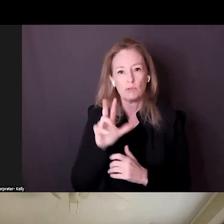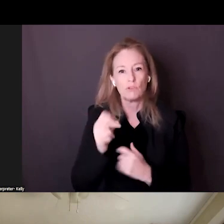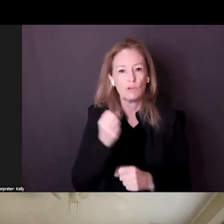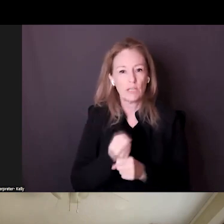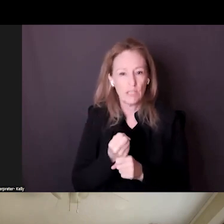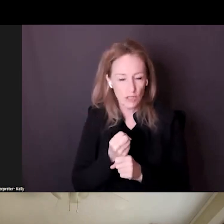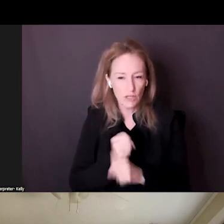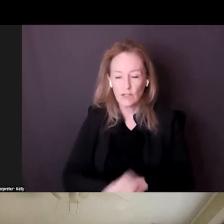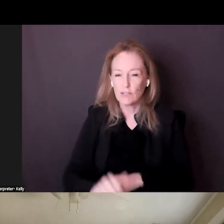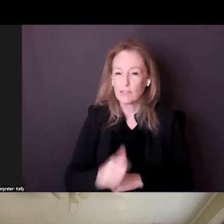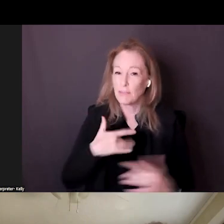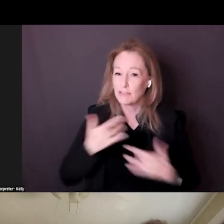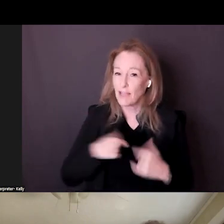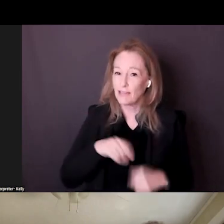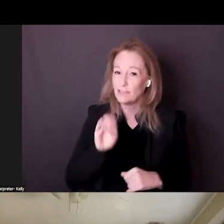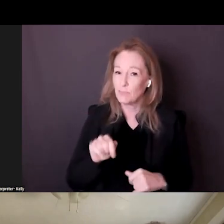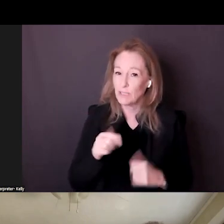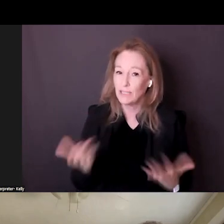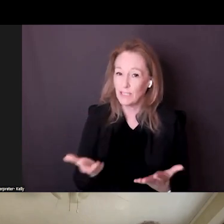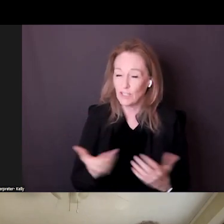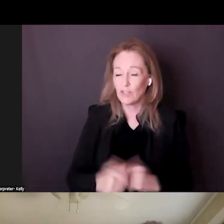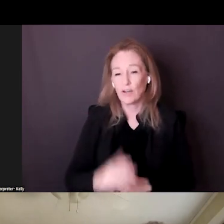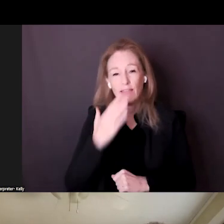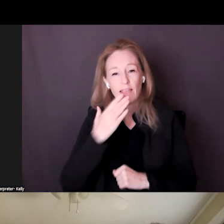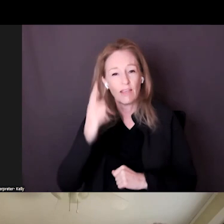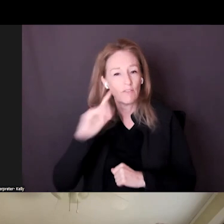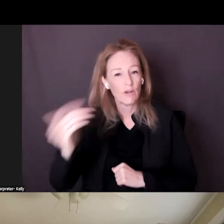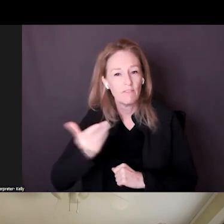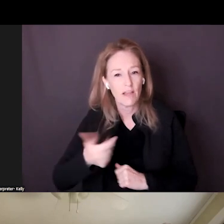ME. WE CAN GO TO THE NEXT SLIDE AND GET INTO OUR PRESENTATION.